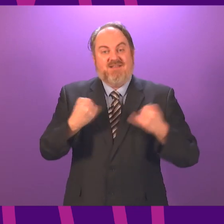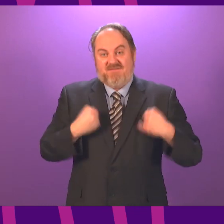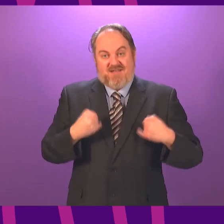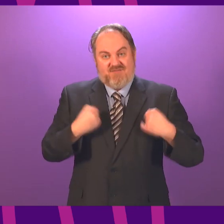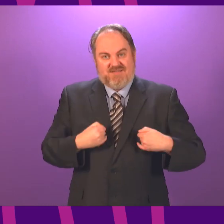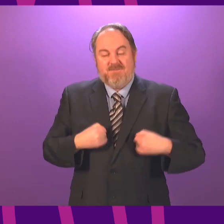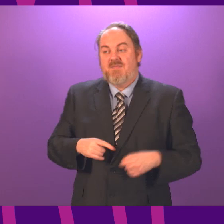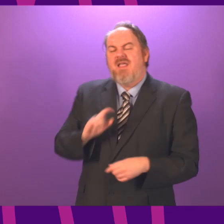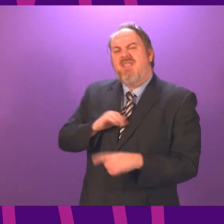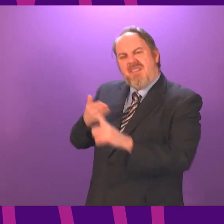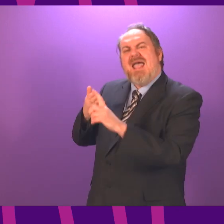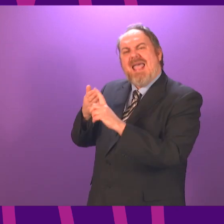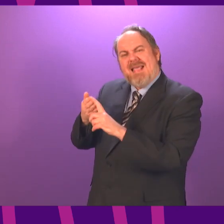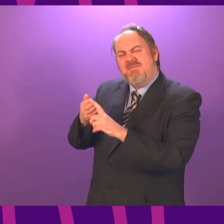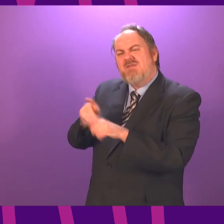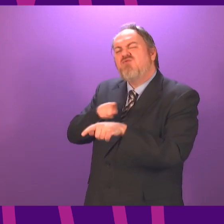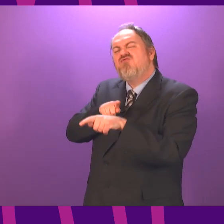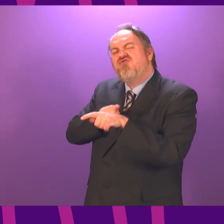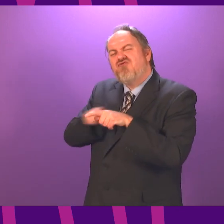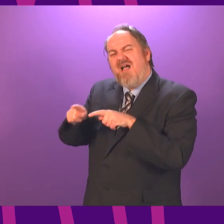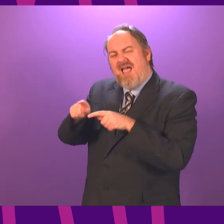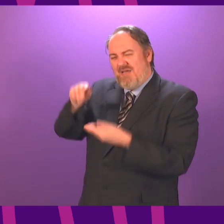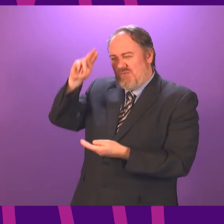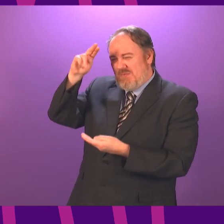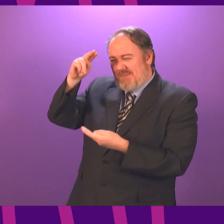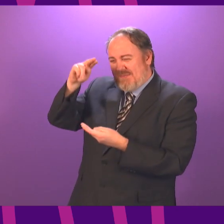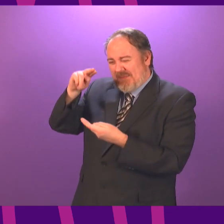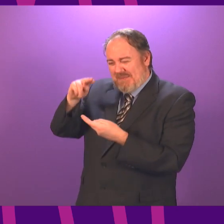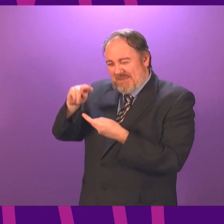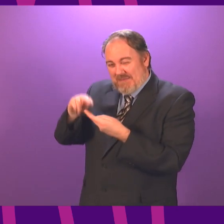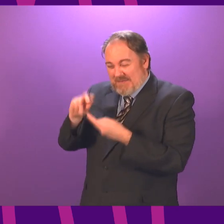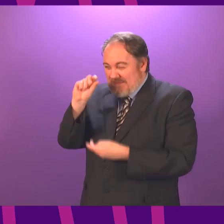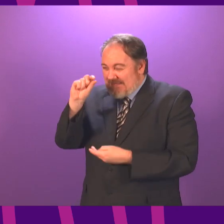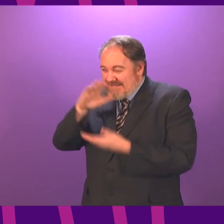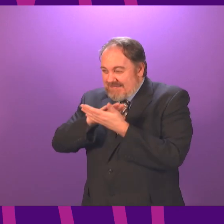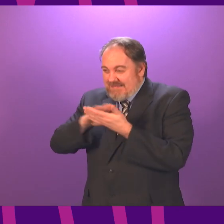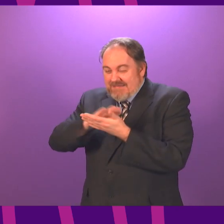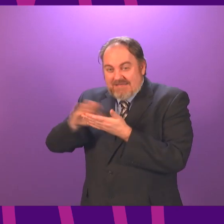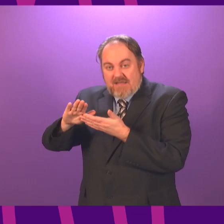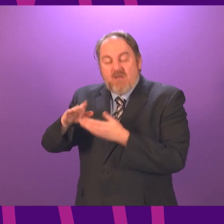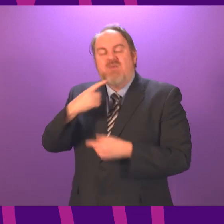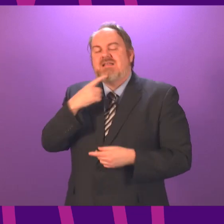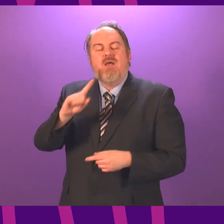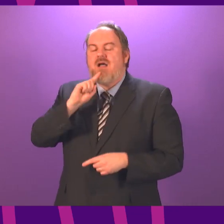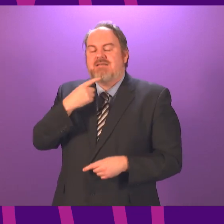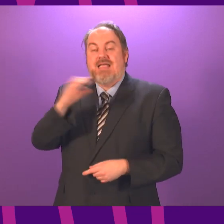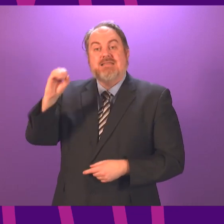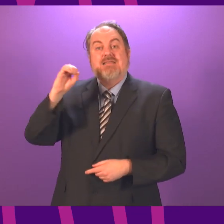to elimination as possible in order to keep the virus as low as possible. Even if we do not achieve absolutely no Covid, the very act of trying to do that will keep it at levels